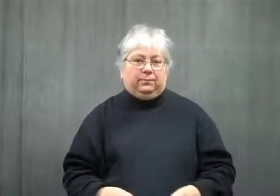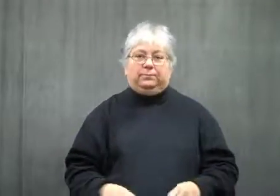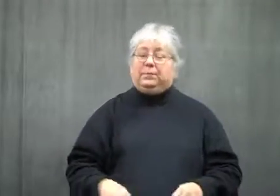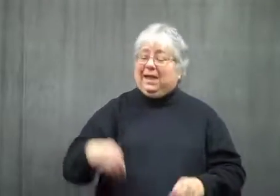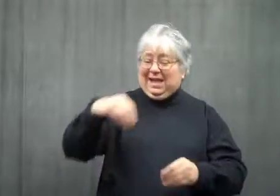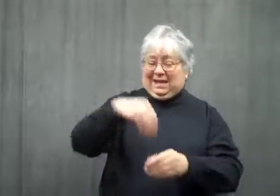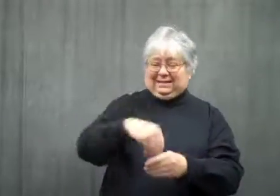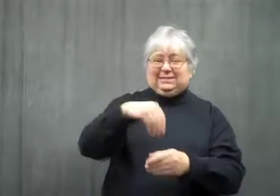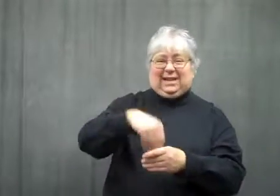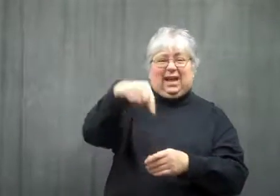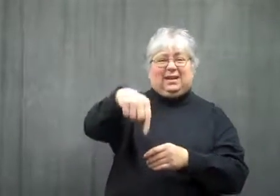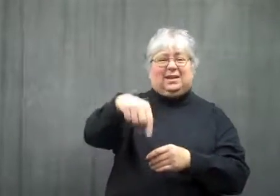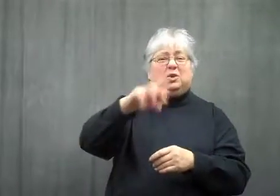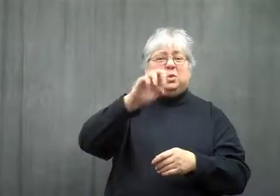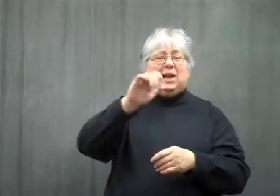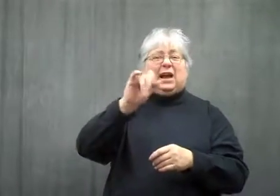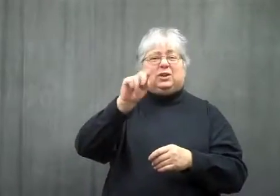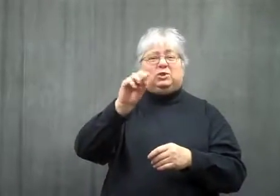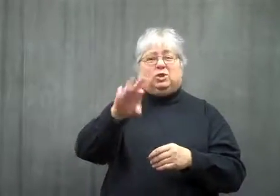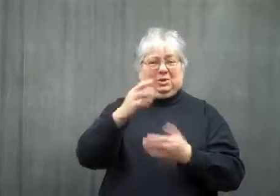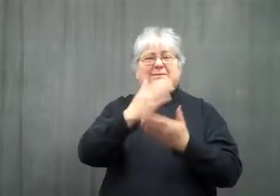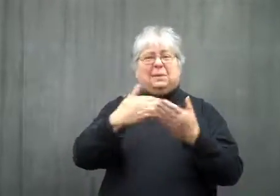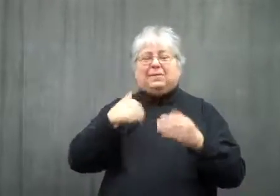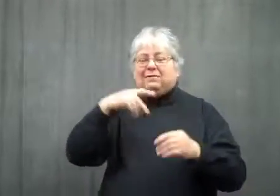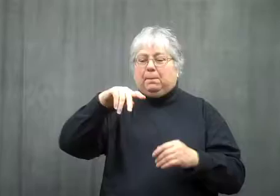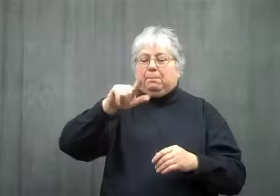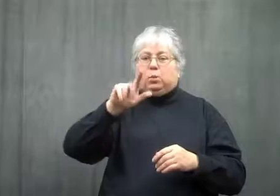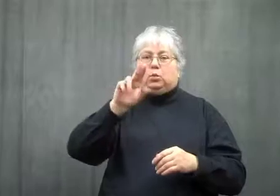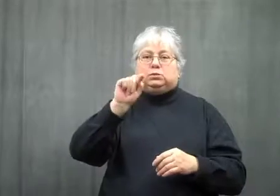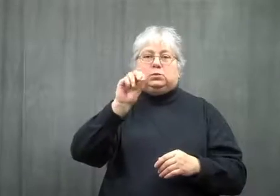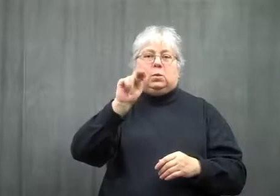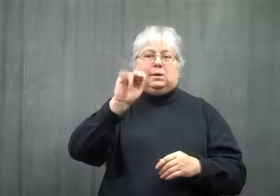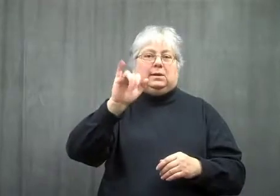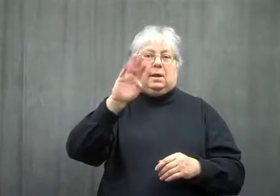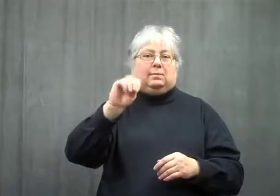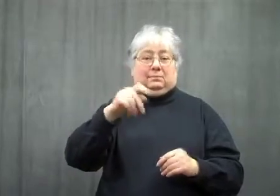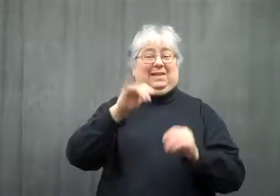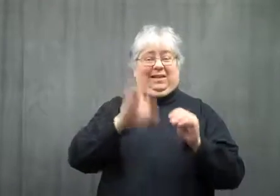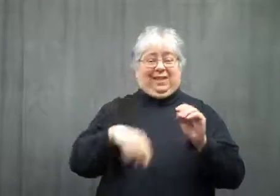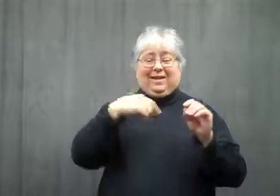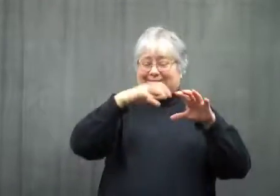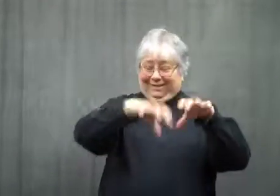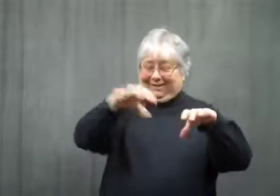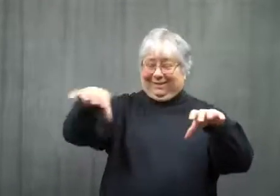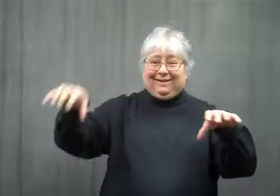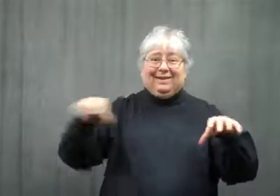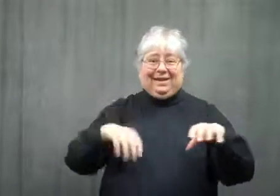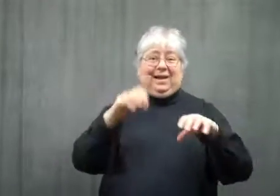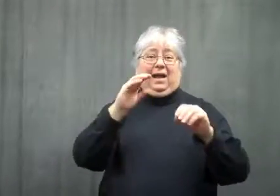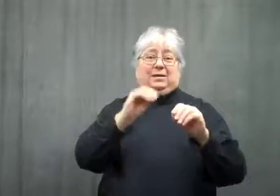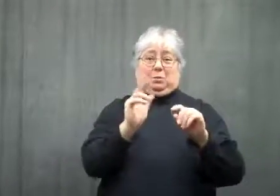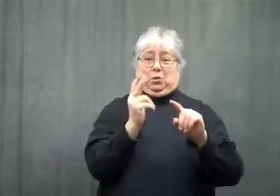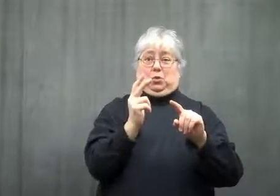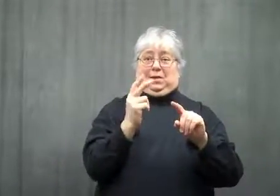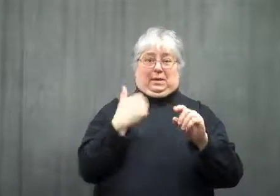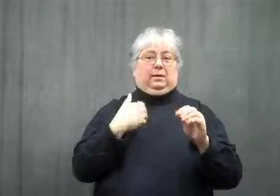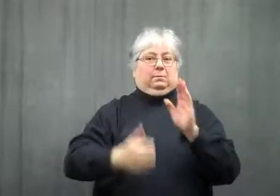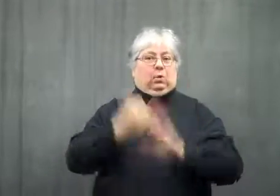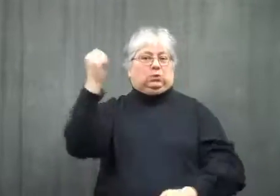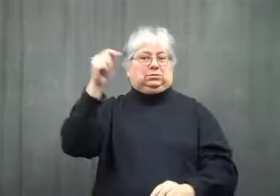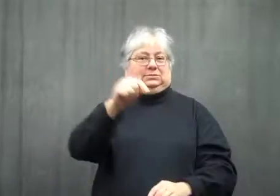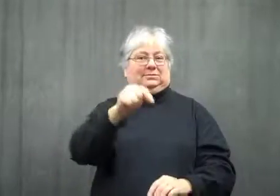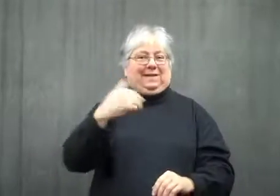Some of the reactors have plutonium, the number 3 reactor had the most.